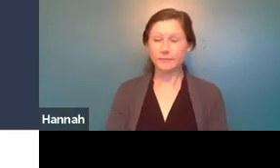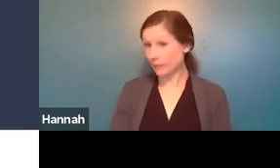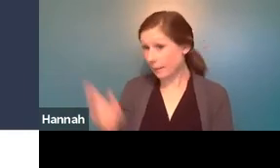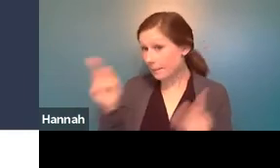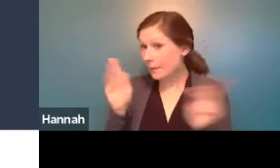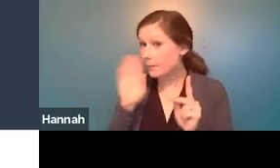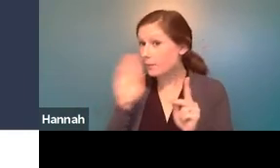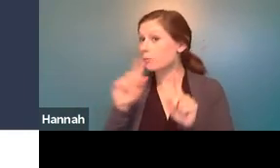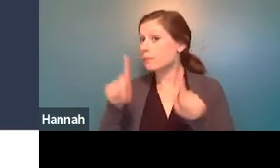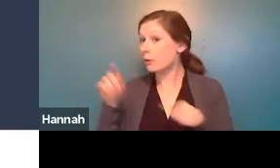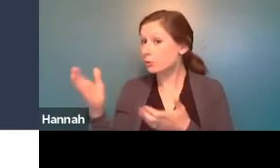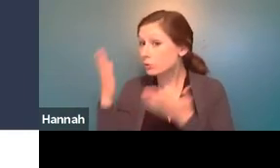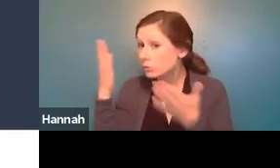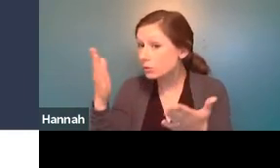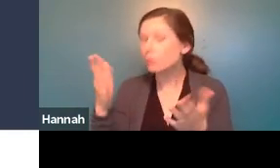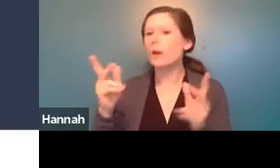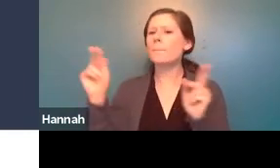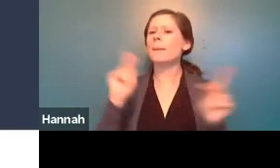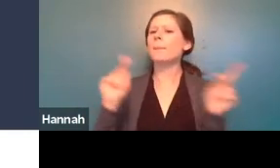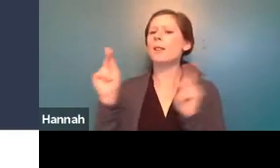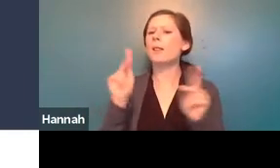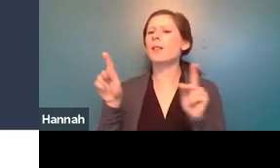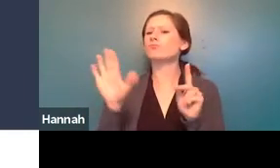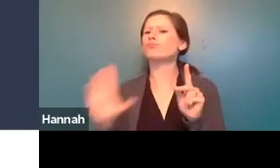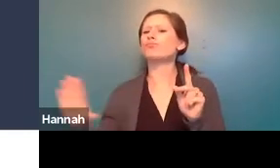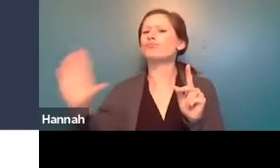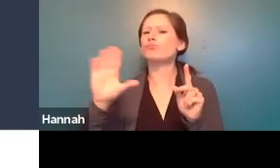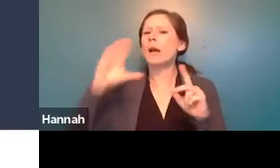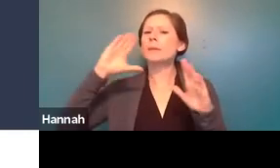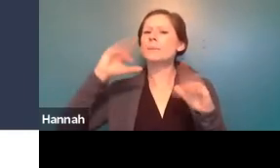recommendations? What will people expect as the normal in